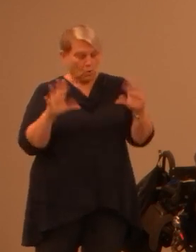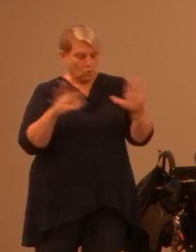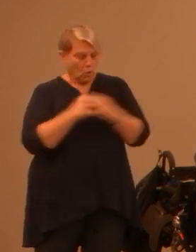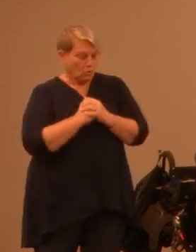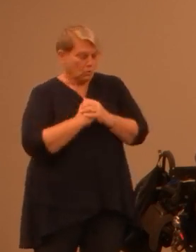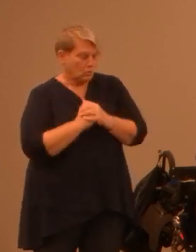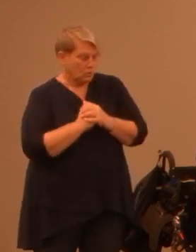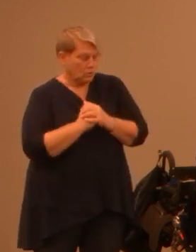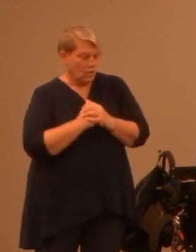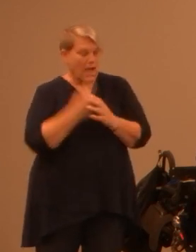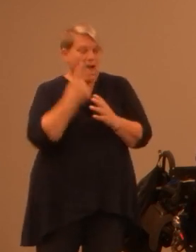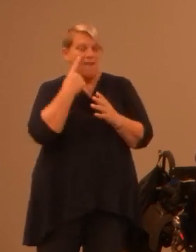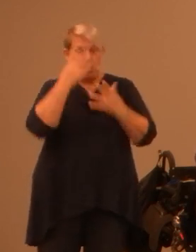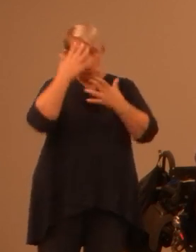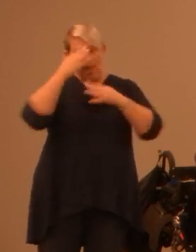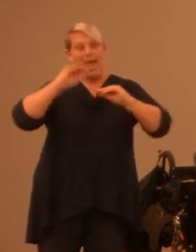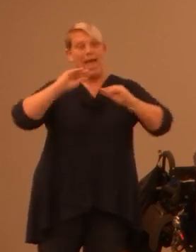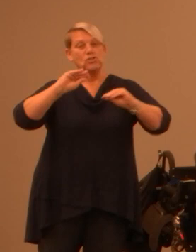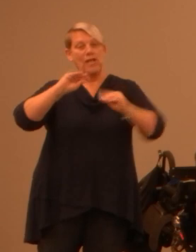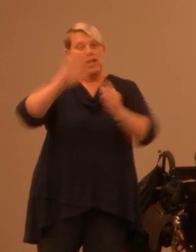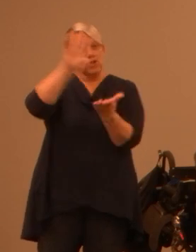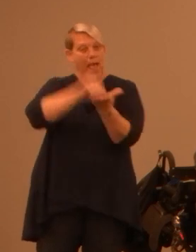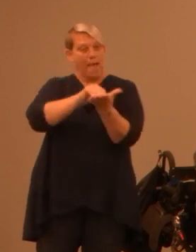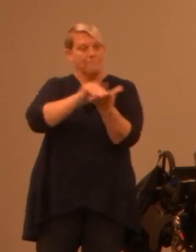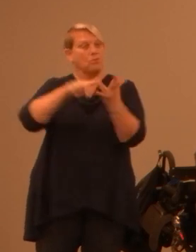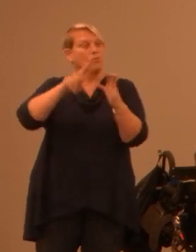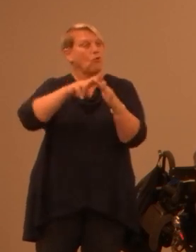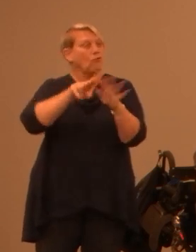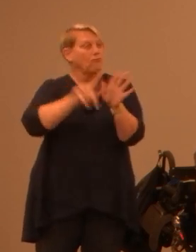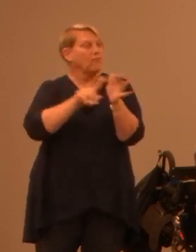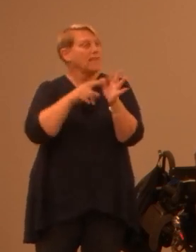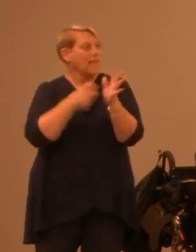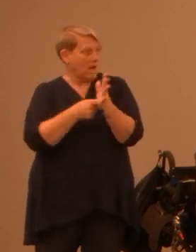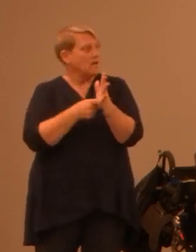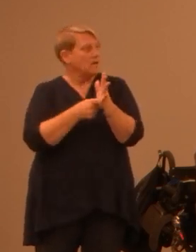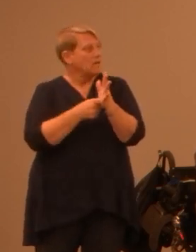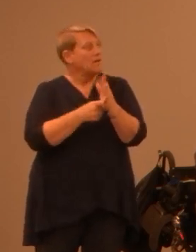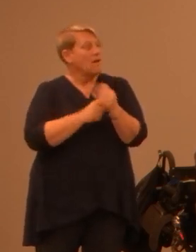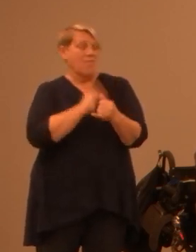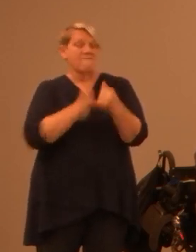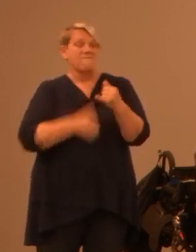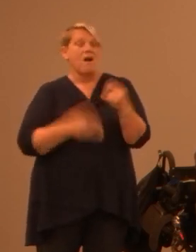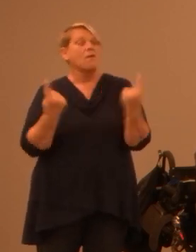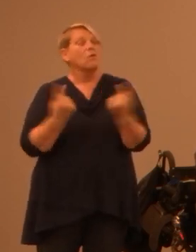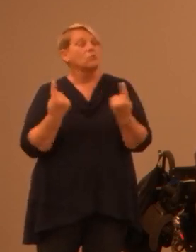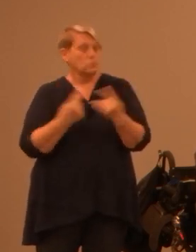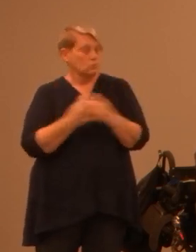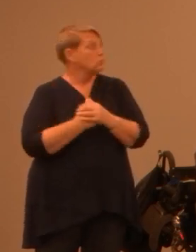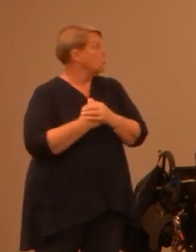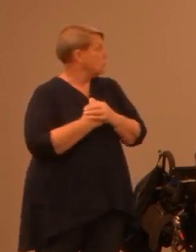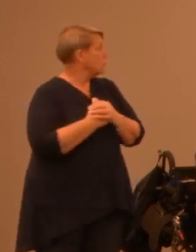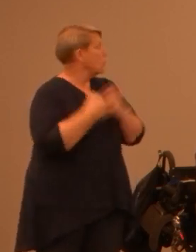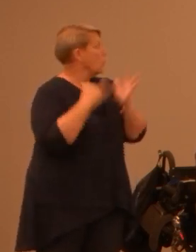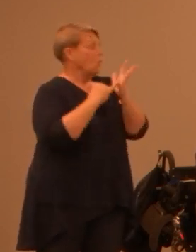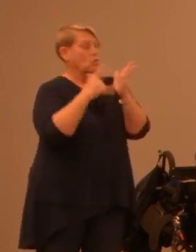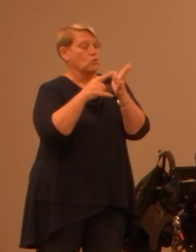the Educational App of the Year and the finalists are Sono Kids Australia